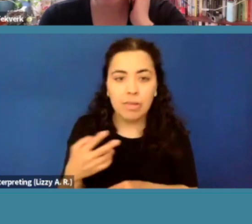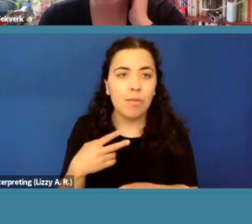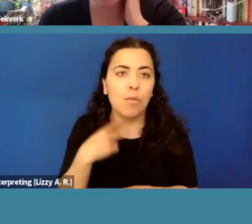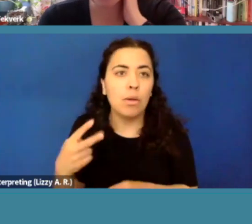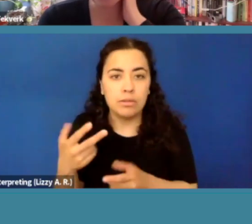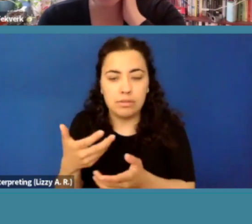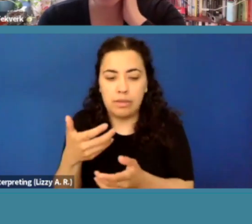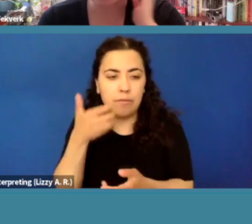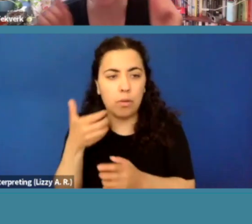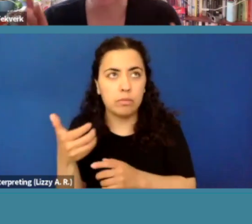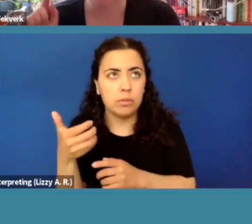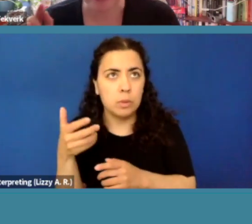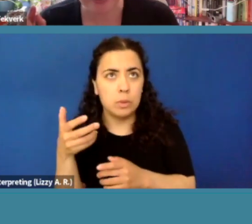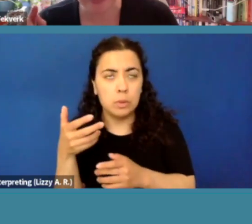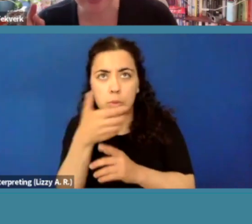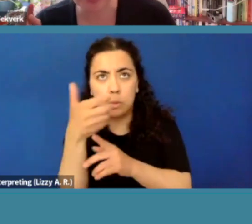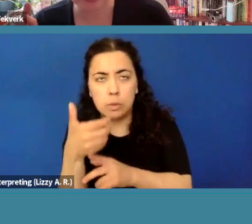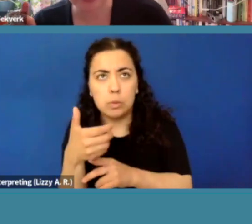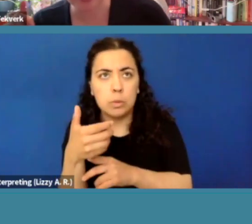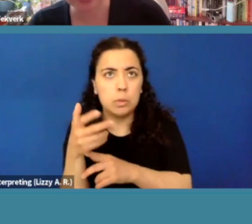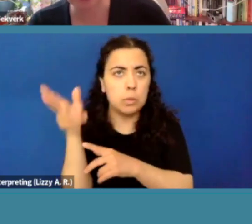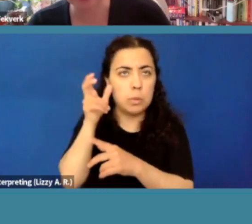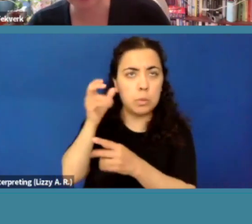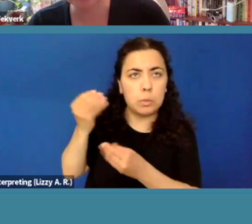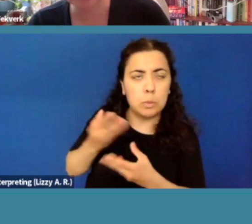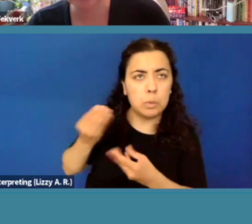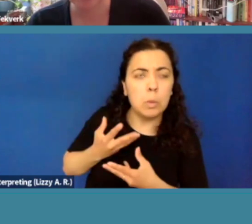If you add tactile components to your QR codes,